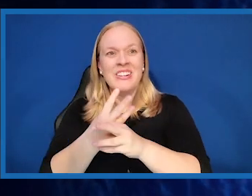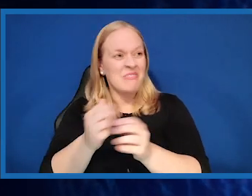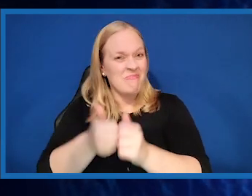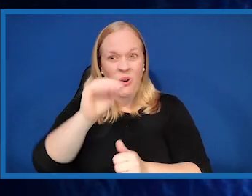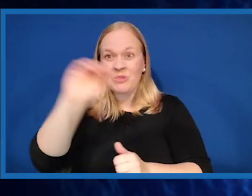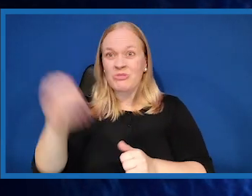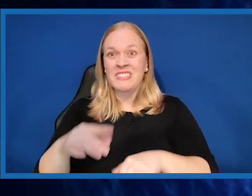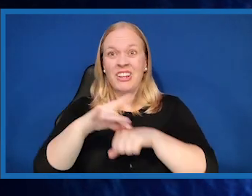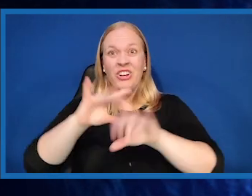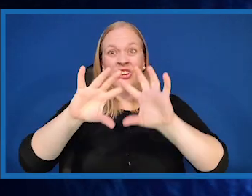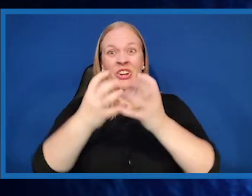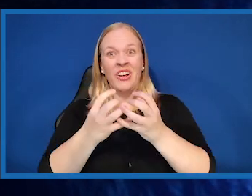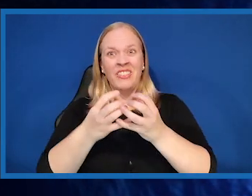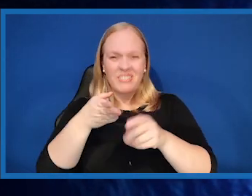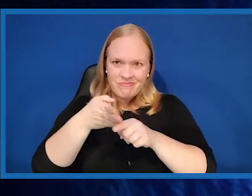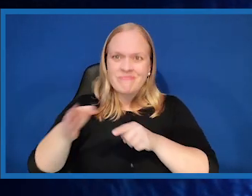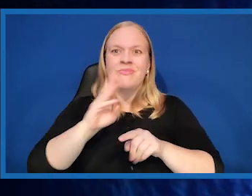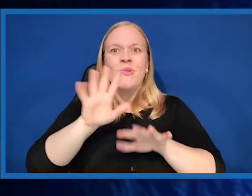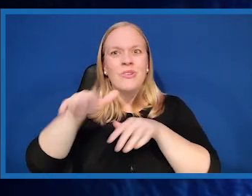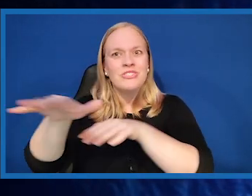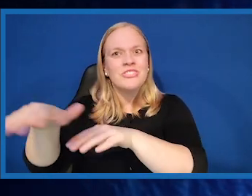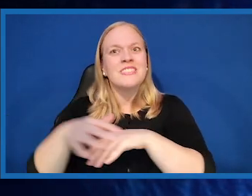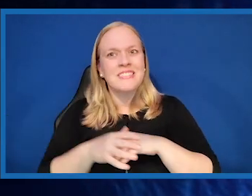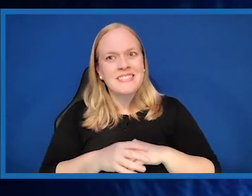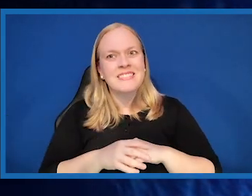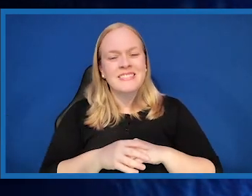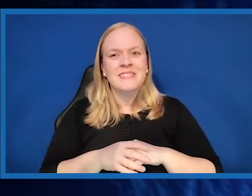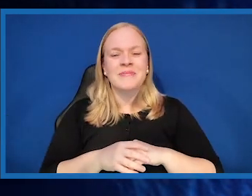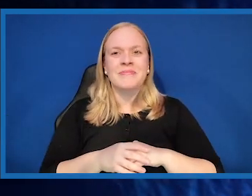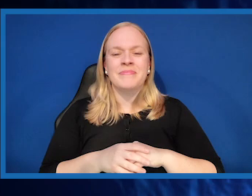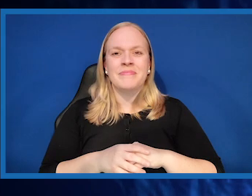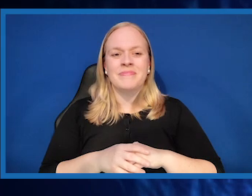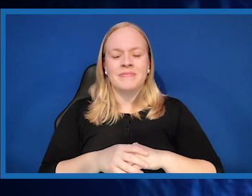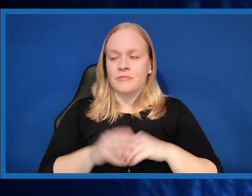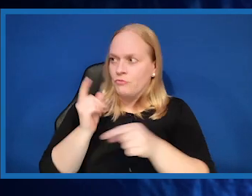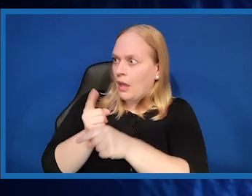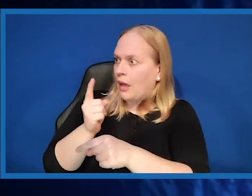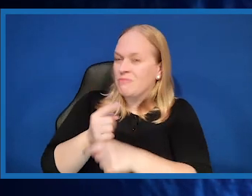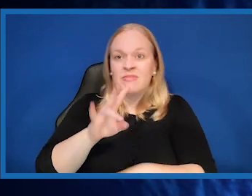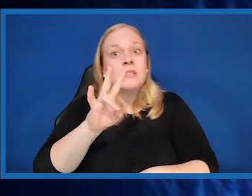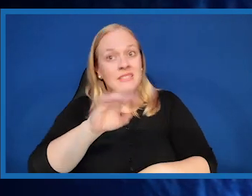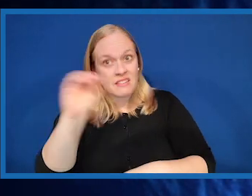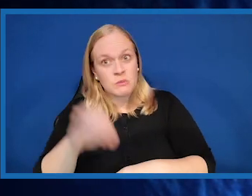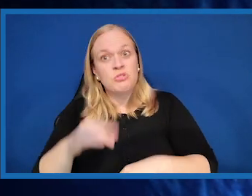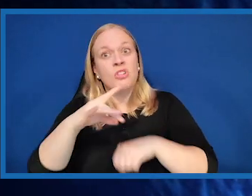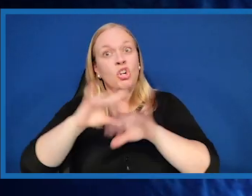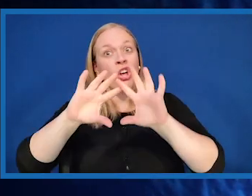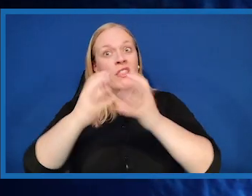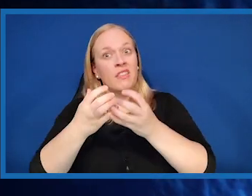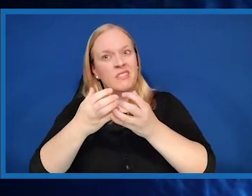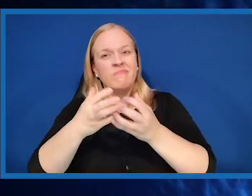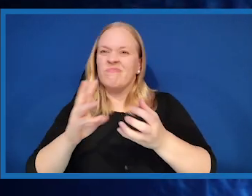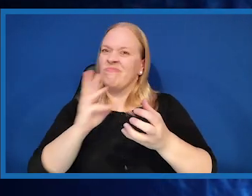OF-OF THE EARTH, UH, HAVING, UH, OCEANS-HAVING, UH OCEANS, UH, 70%. THAT'S RIGHT.